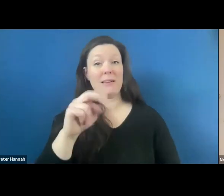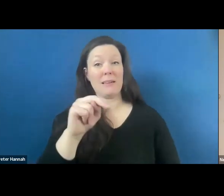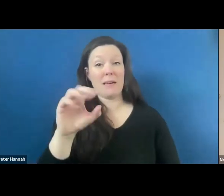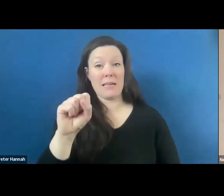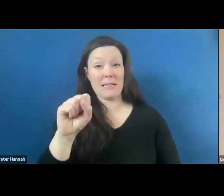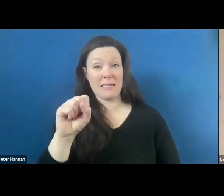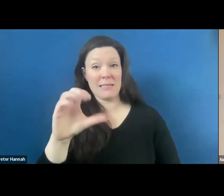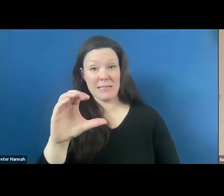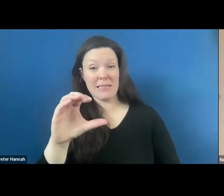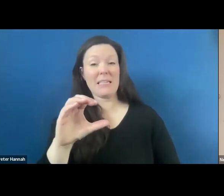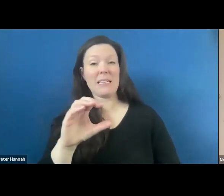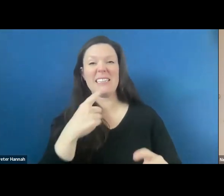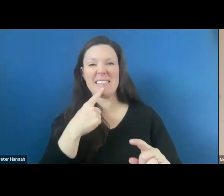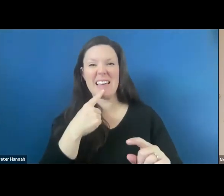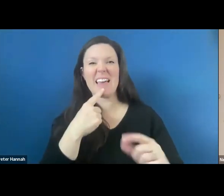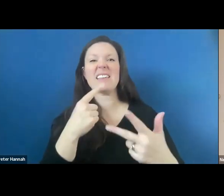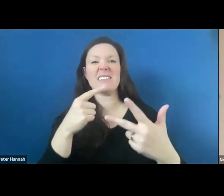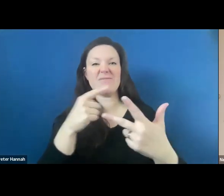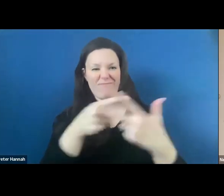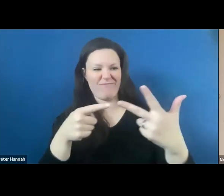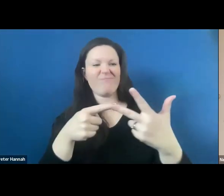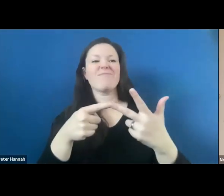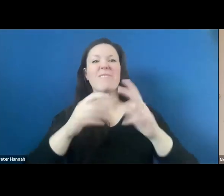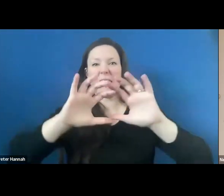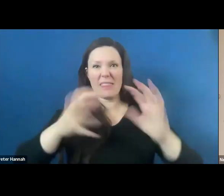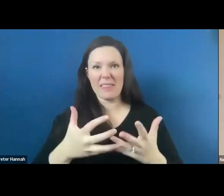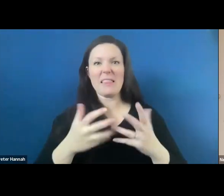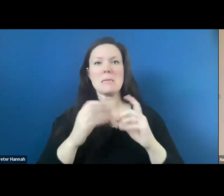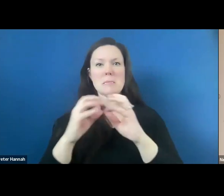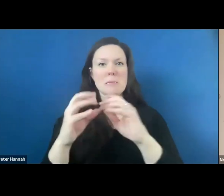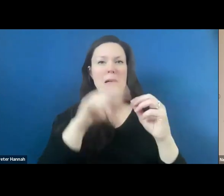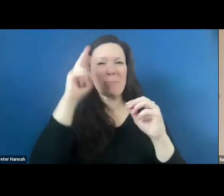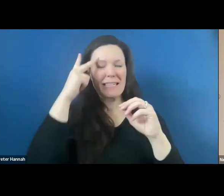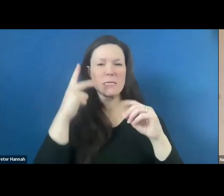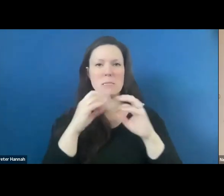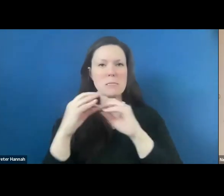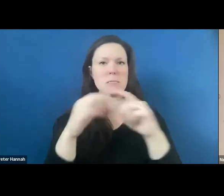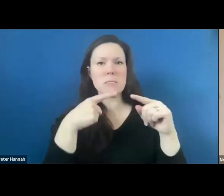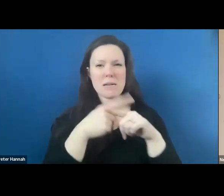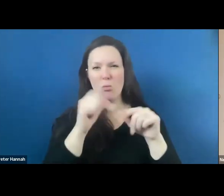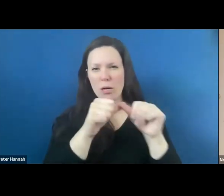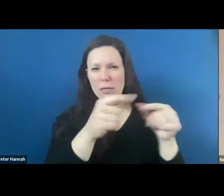One, that there'll be increasing geopolitical tension in general. Secondly, that there will be unilateral efforts to deploy